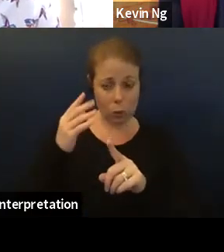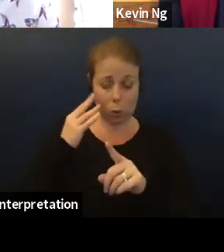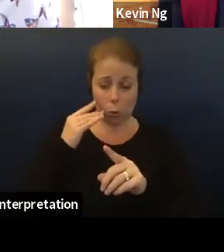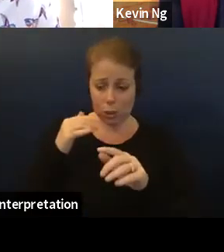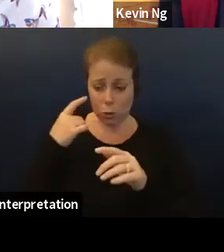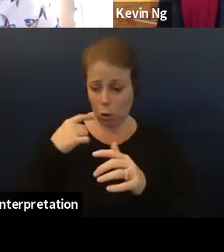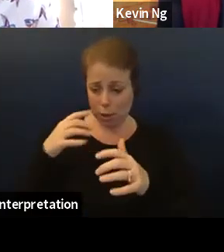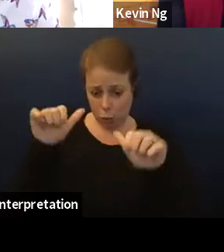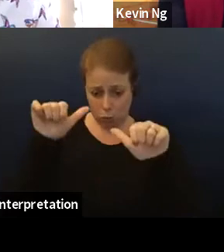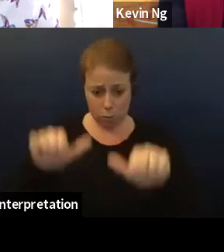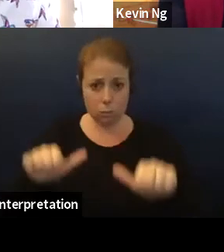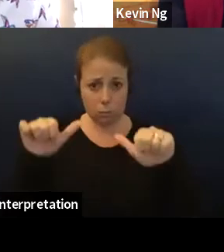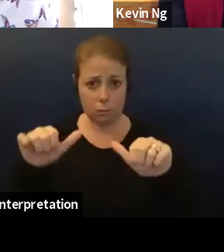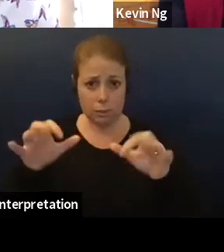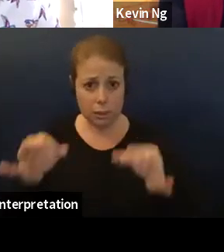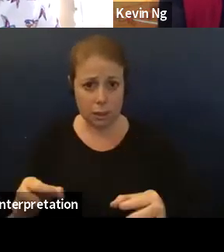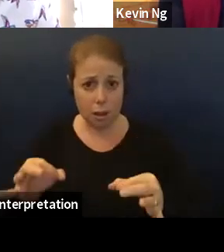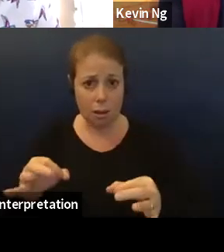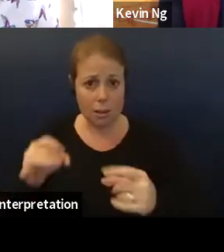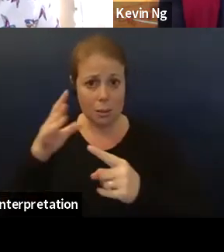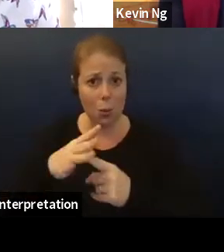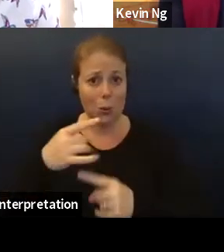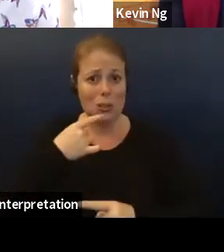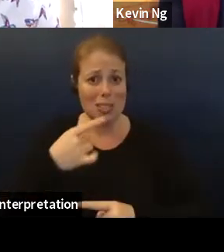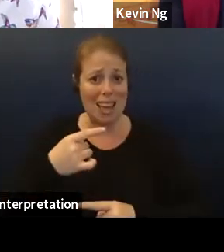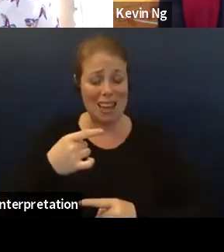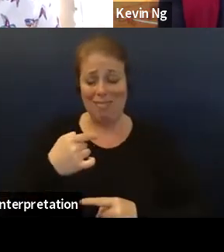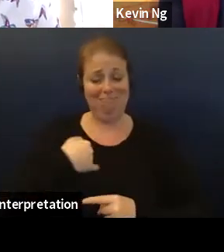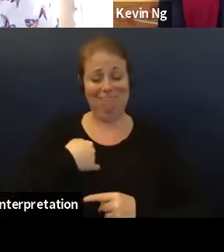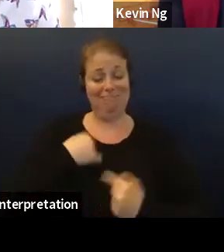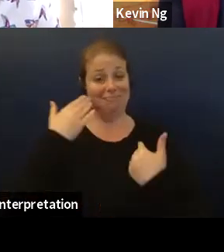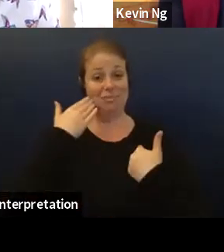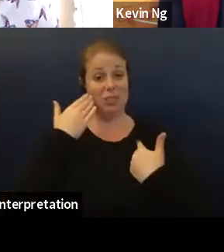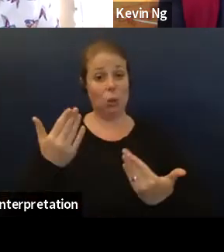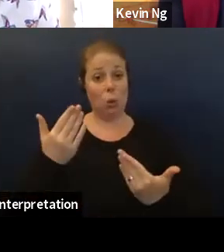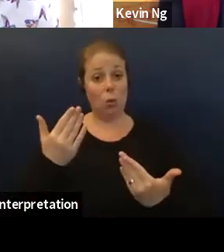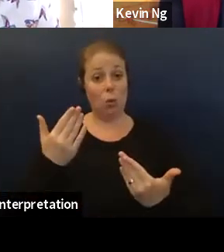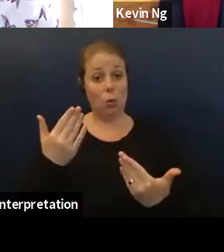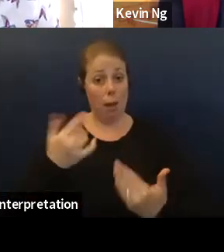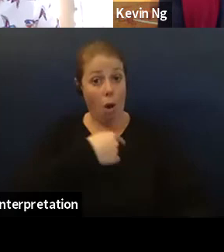like it puts you in a really vital position with other artists for you to ask the really obvious